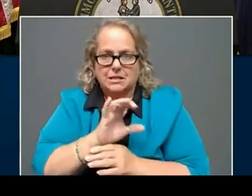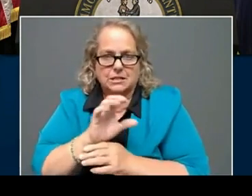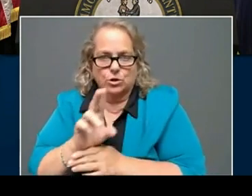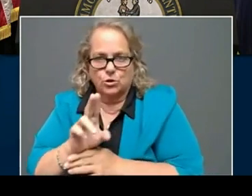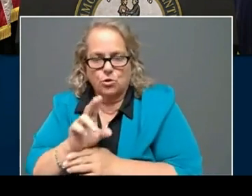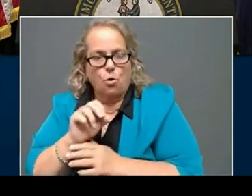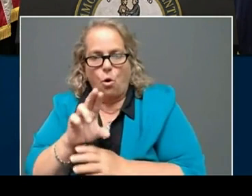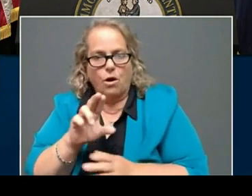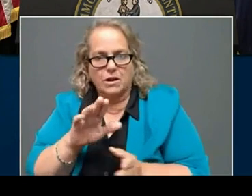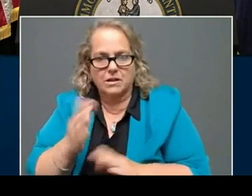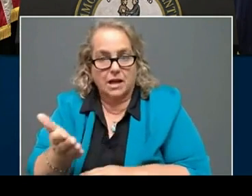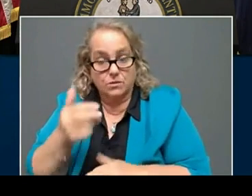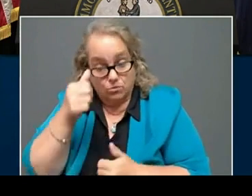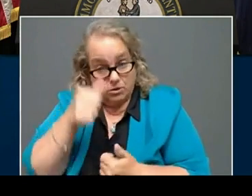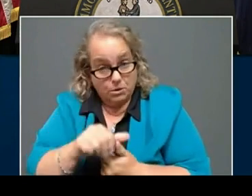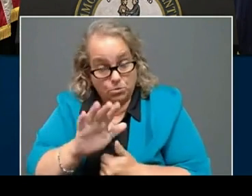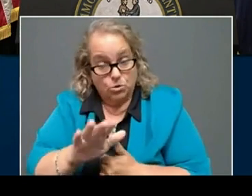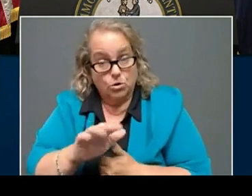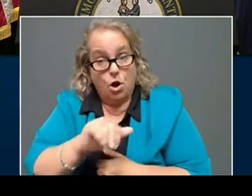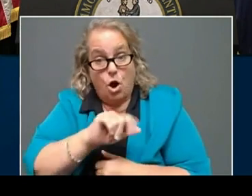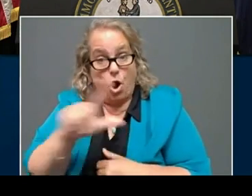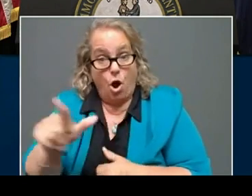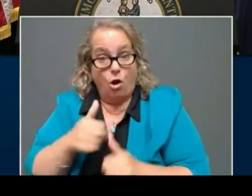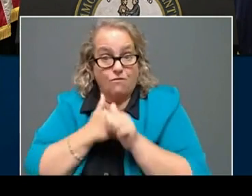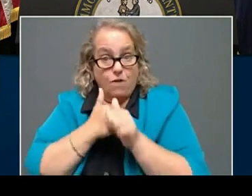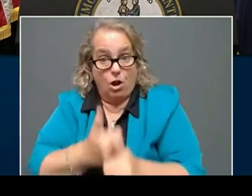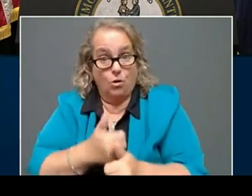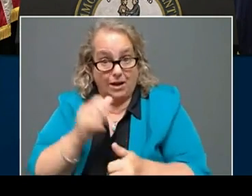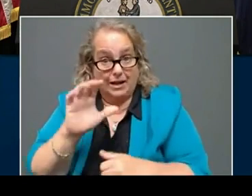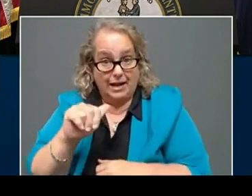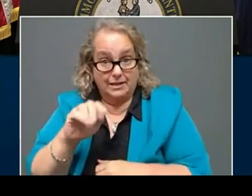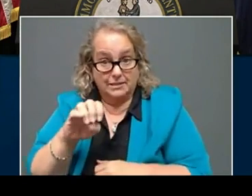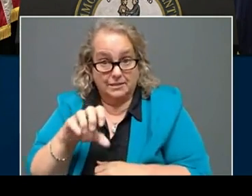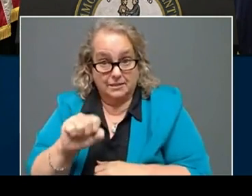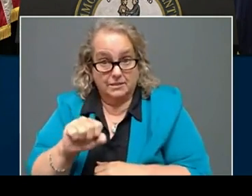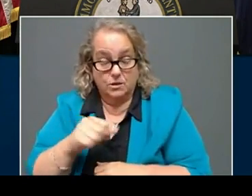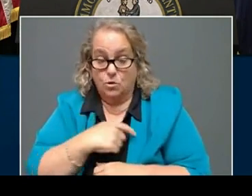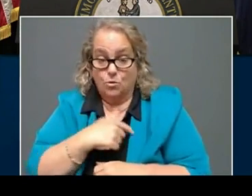Remember all of those follow cases. And so we don't yet know what we'll see on